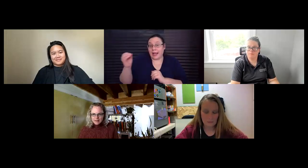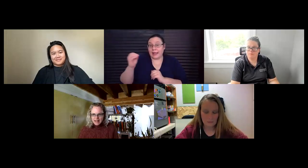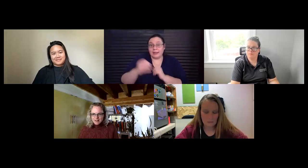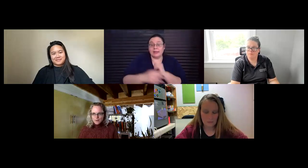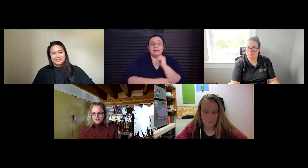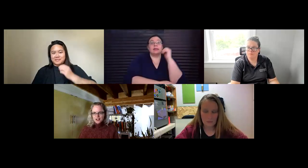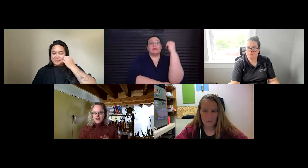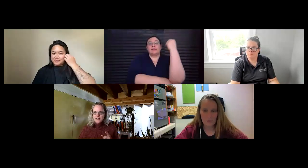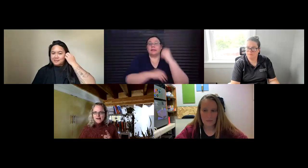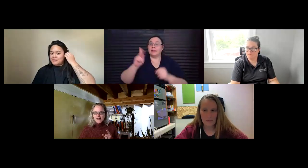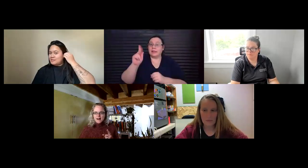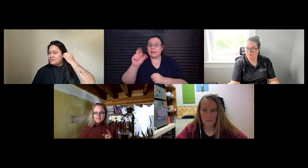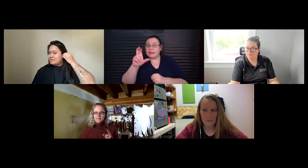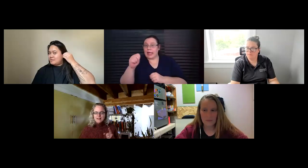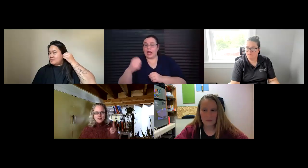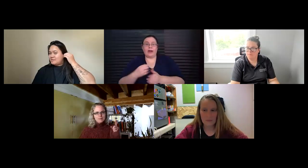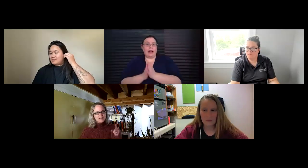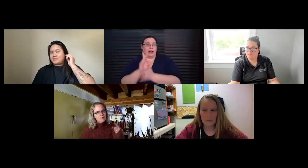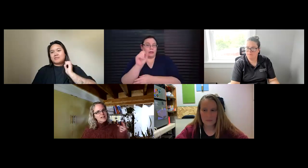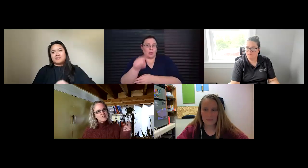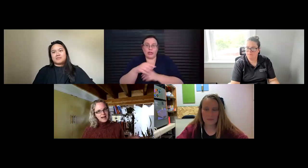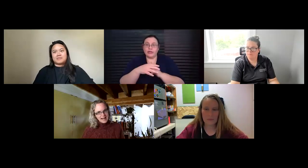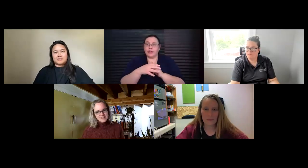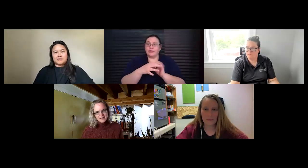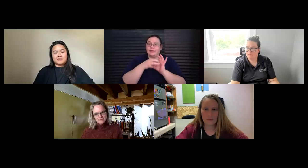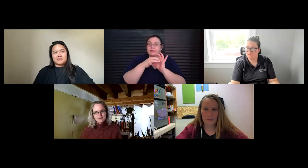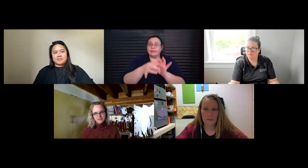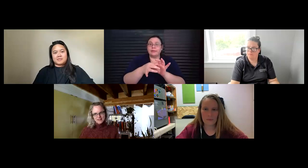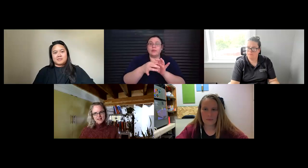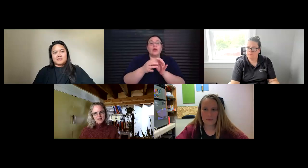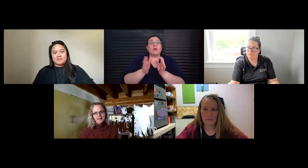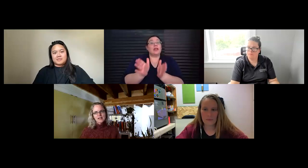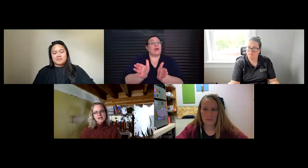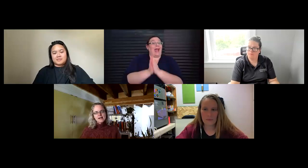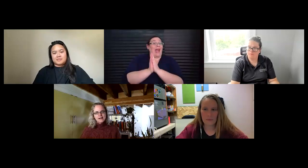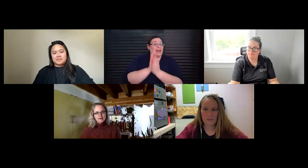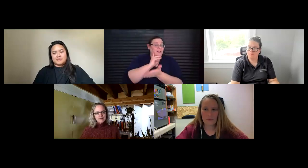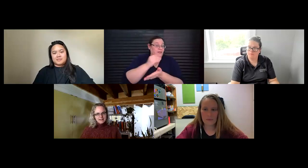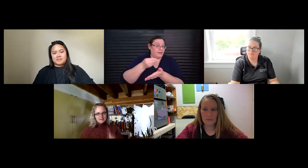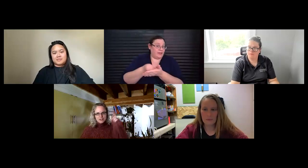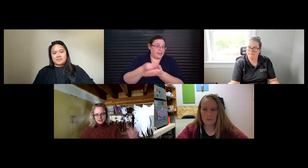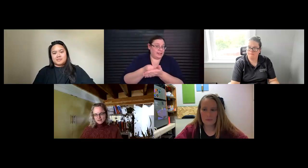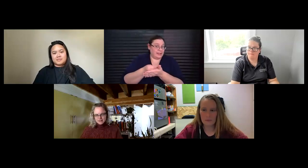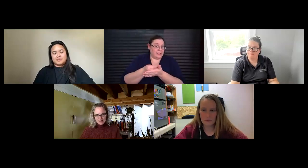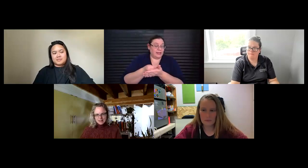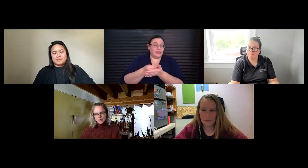Karen has a question in terms of when you're asking for funding and Jane I'll kick this